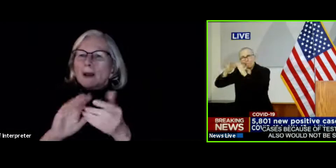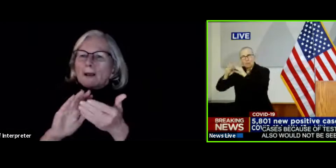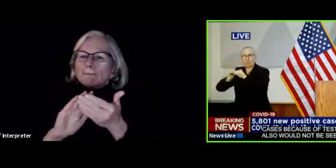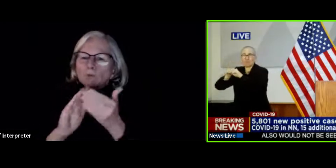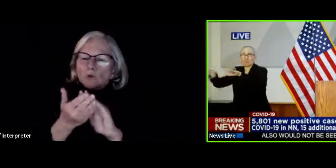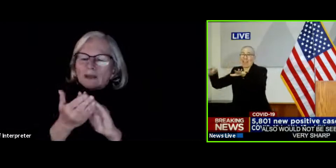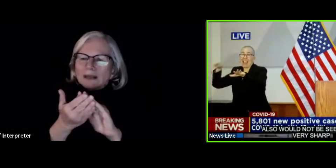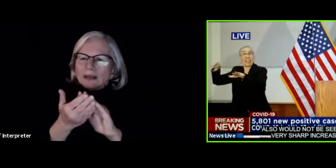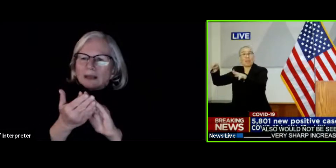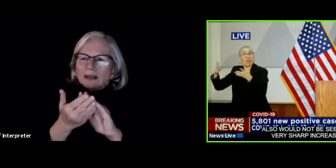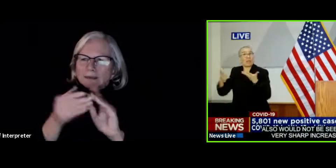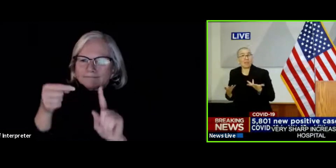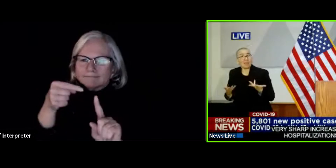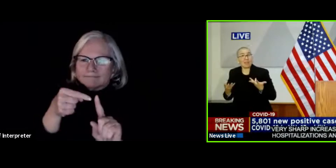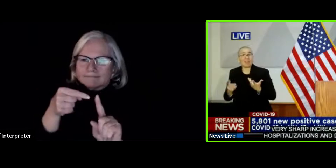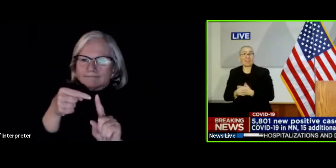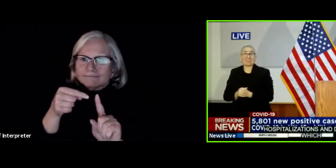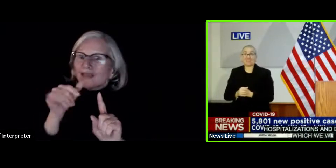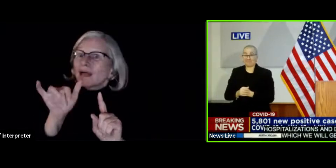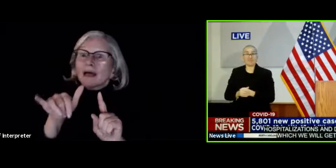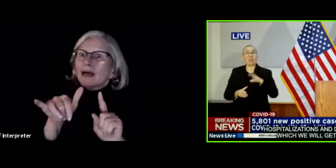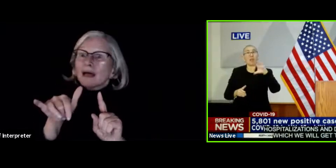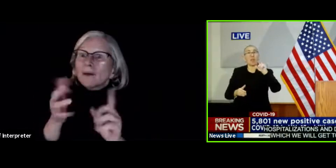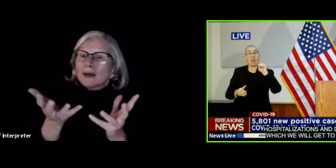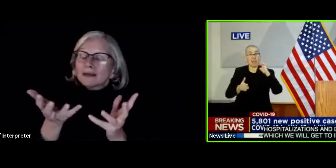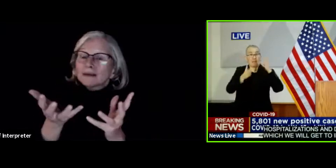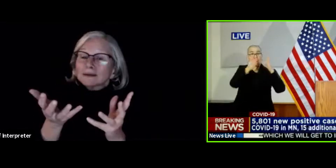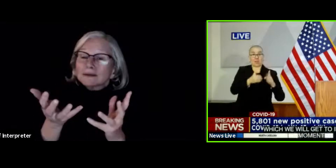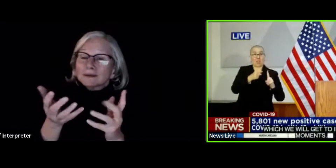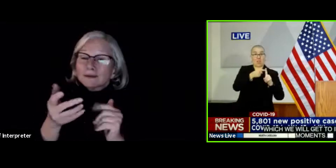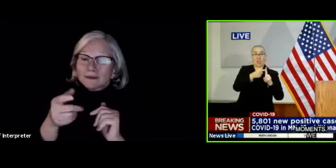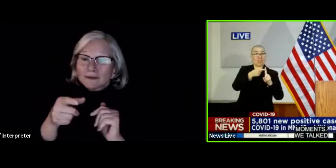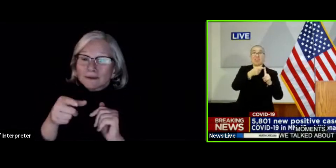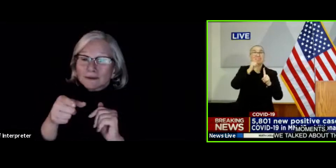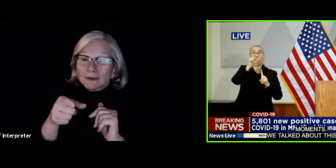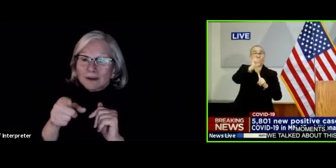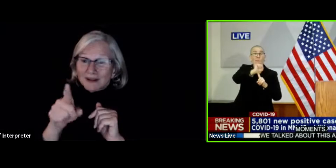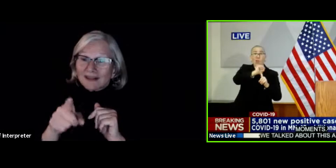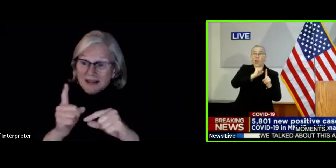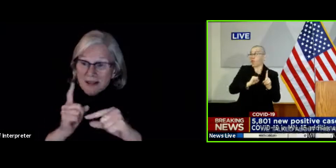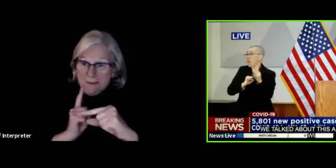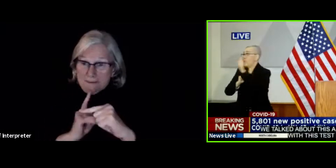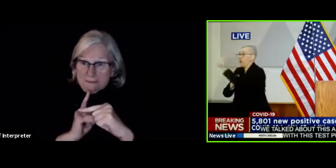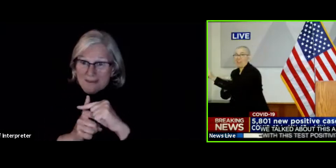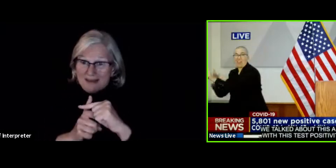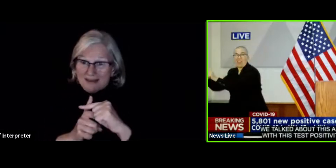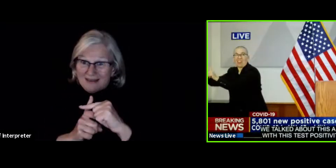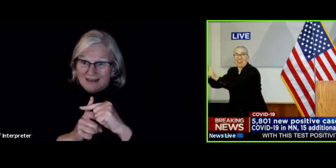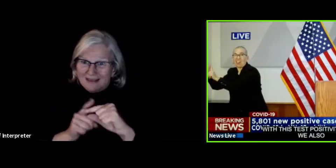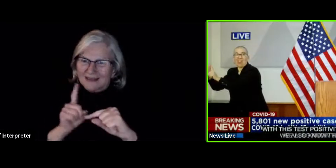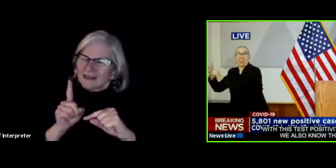CAN'T BE LINKED TO A SPECIFIC SOURCE, TO A FACILITY OR EVENT OR A KNOWN PERSONAL